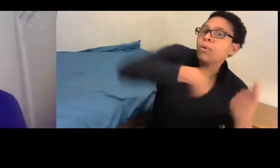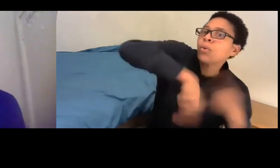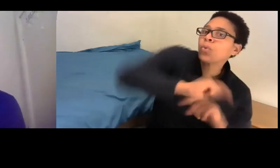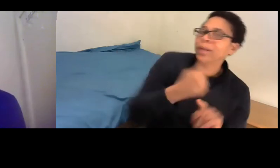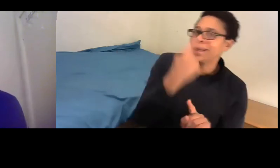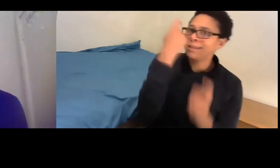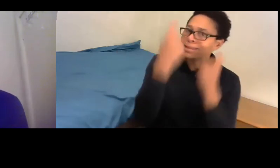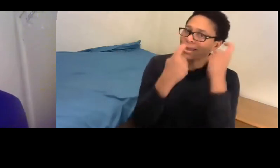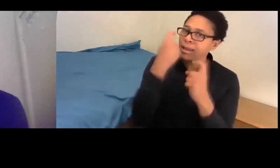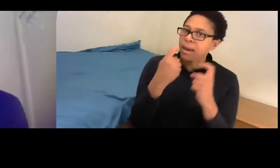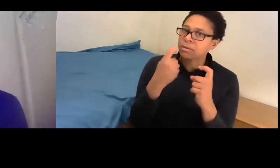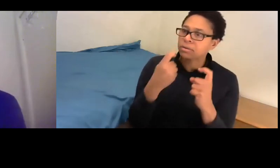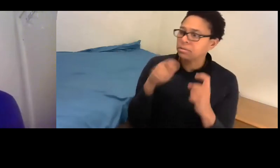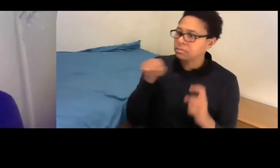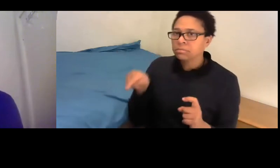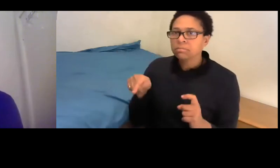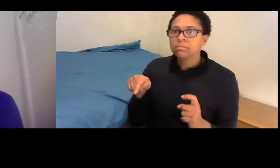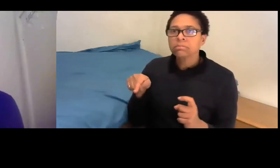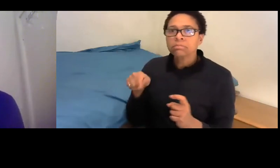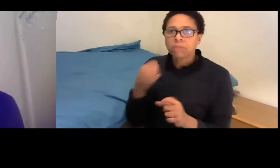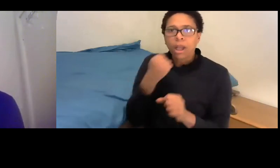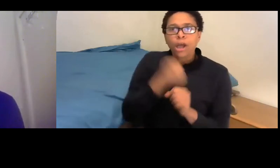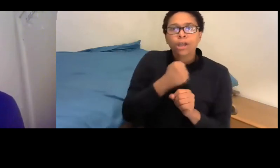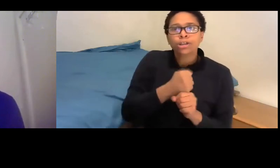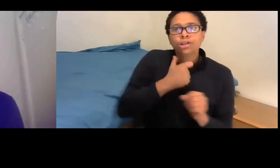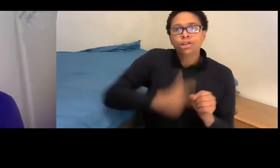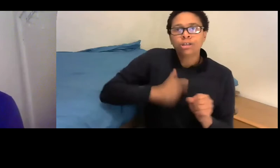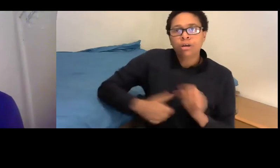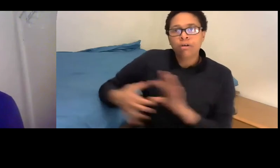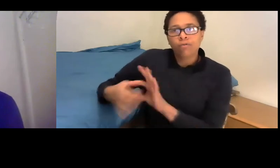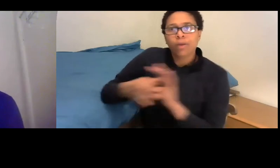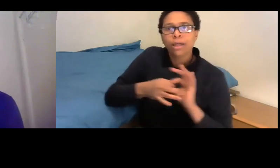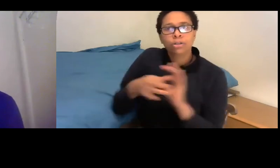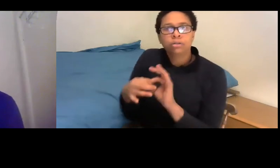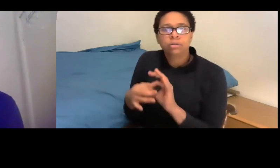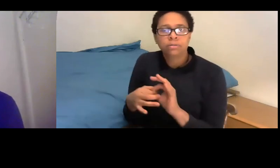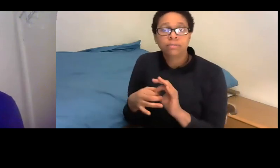And this is a complicated issue because, as with Christianity,